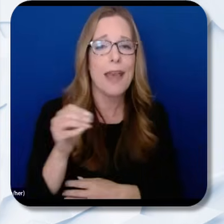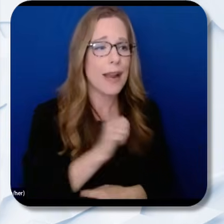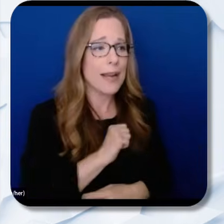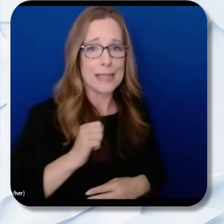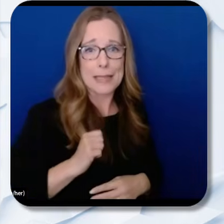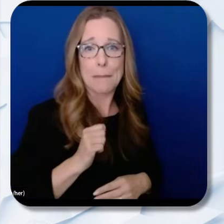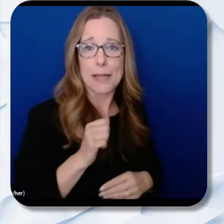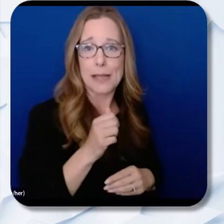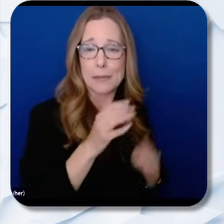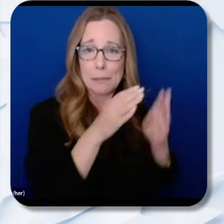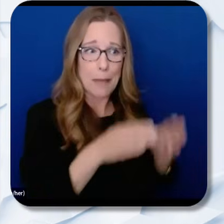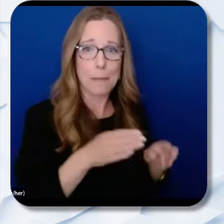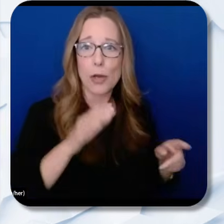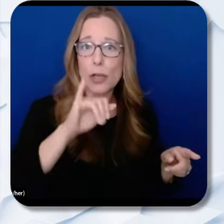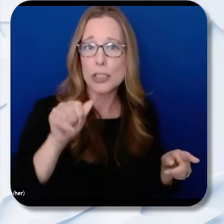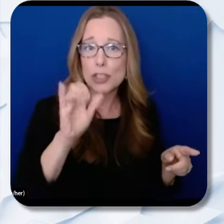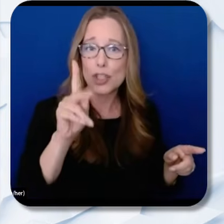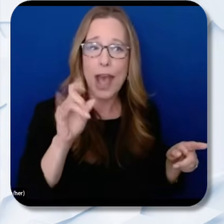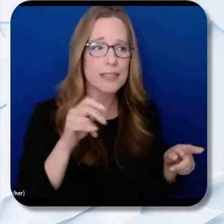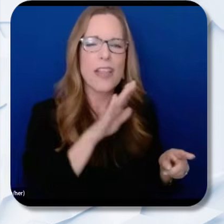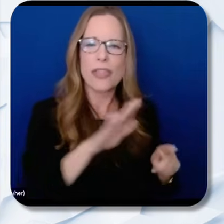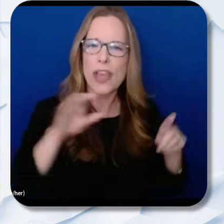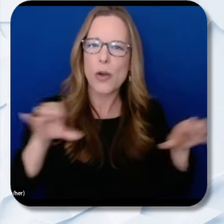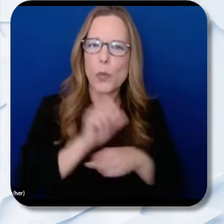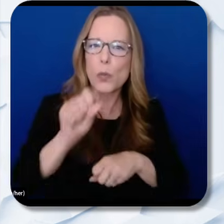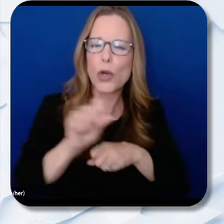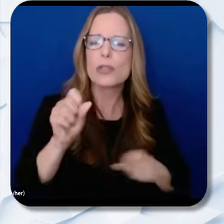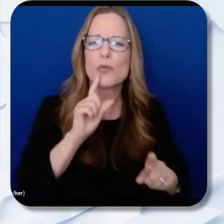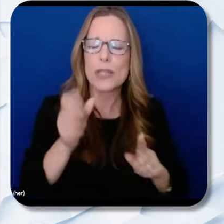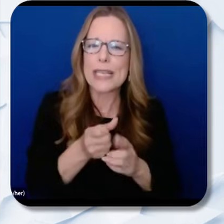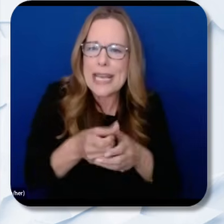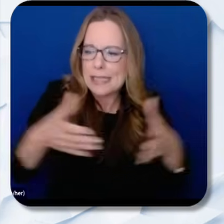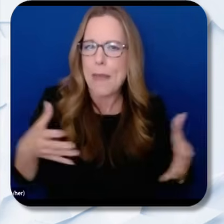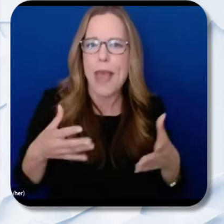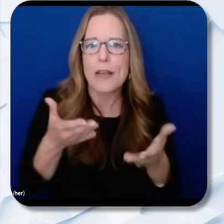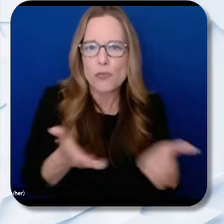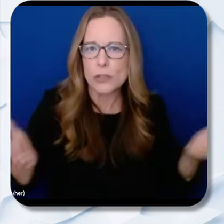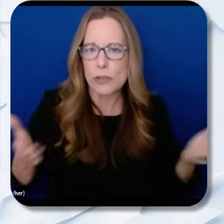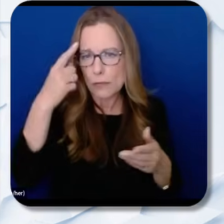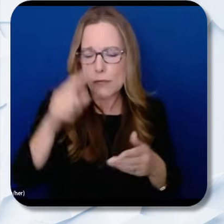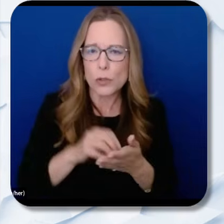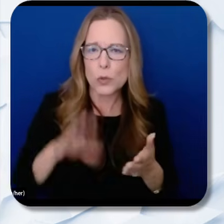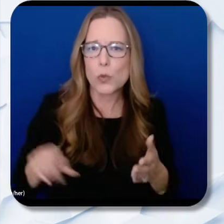proactive in their legislative efforts to expand resources to students experiencing homelessness.